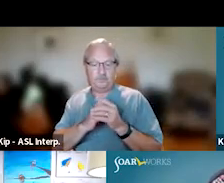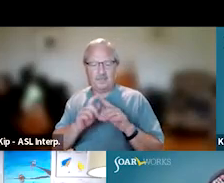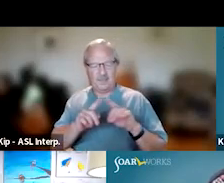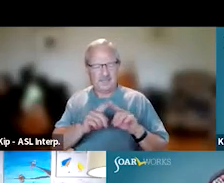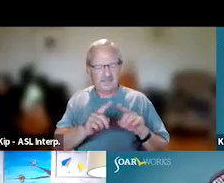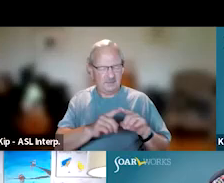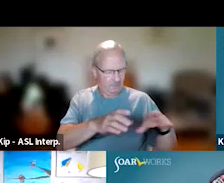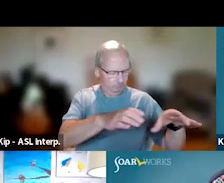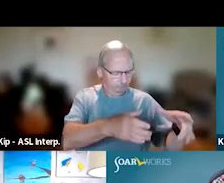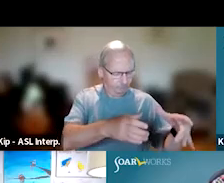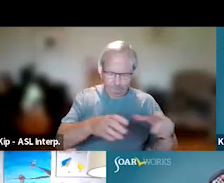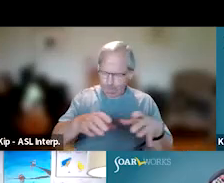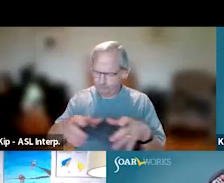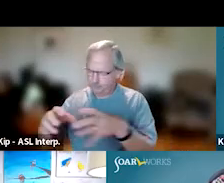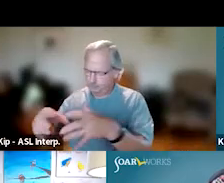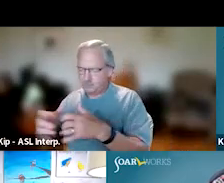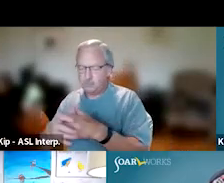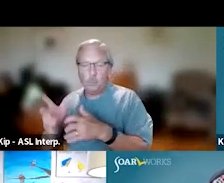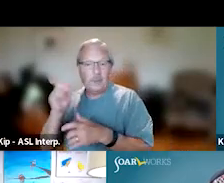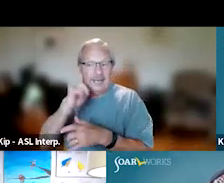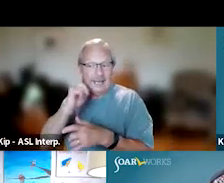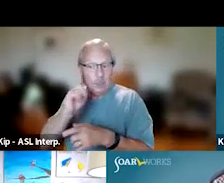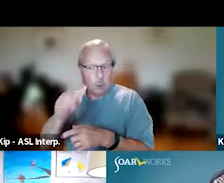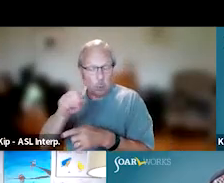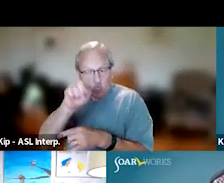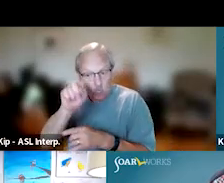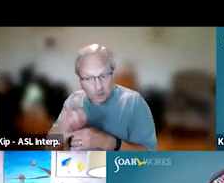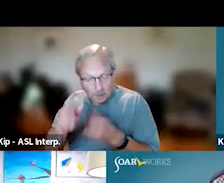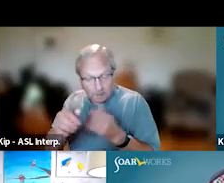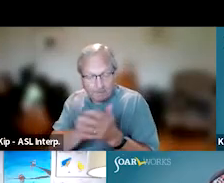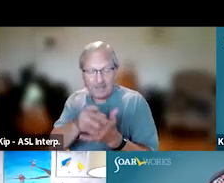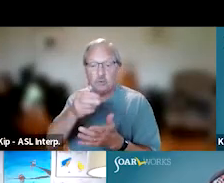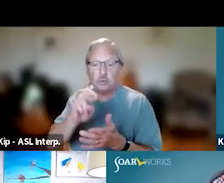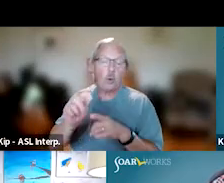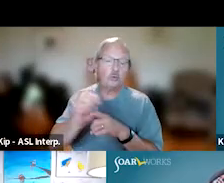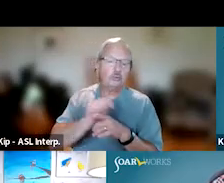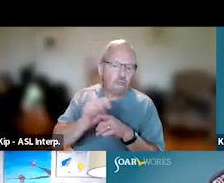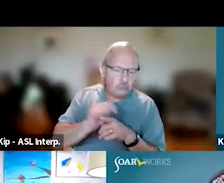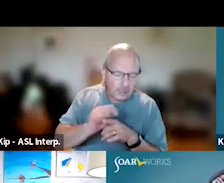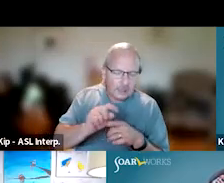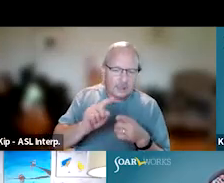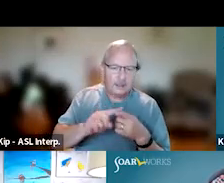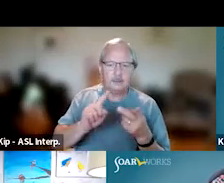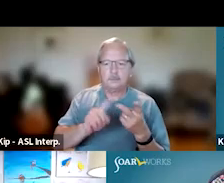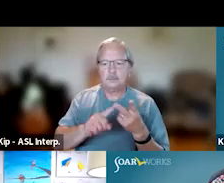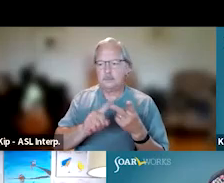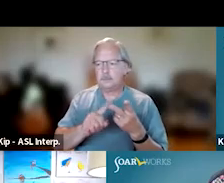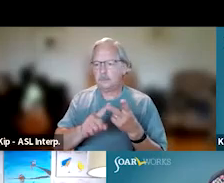So we wanna hear your questions about SOAR training and what you can be doing now,